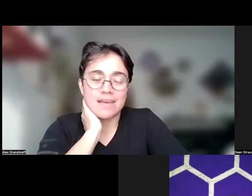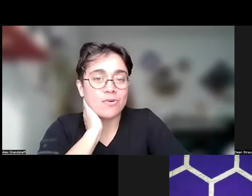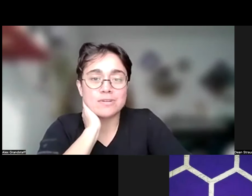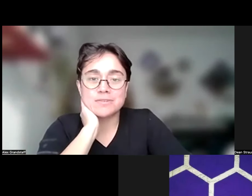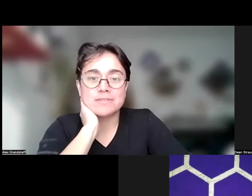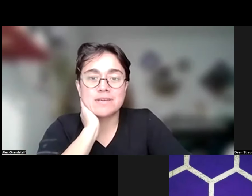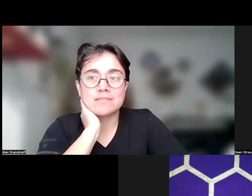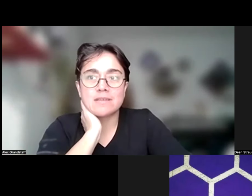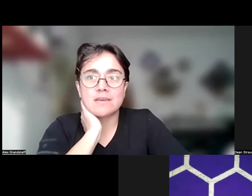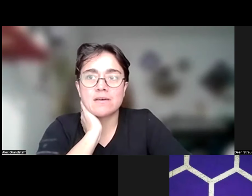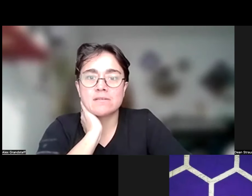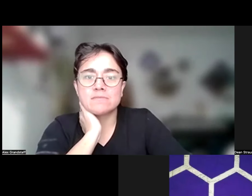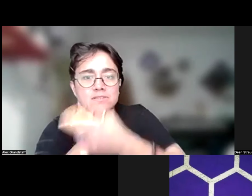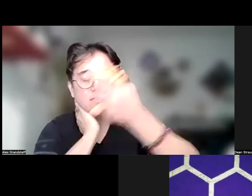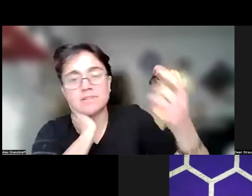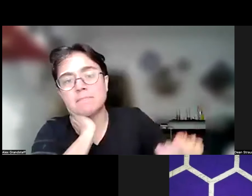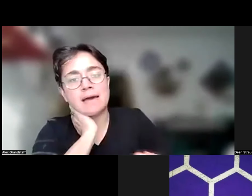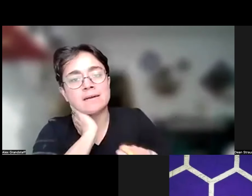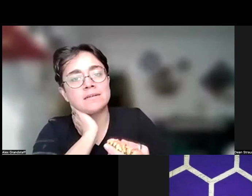Thank you Dean, I really appreciate that and think it is a good addition.